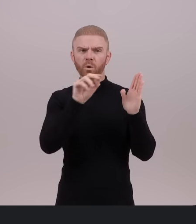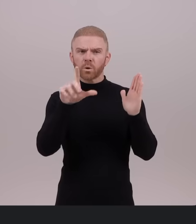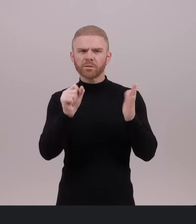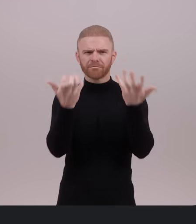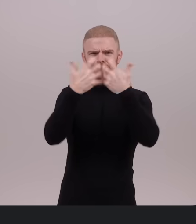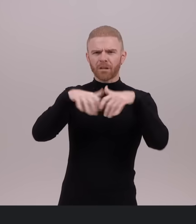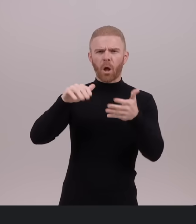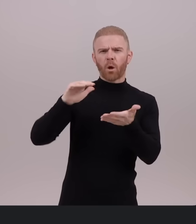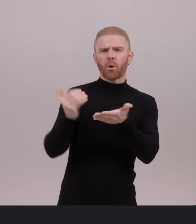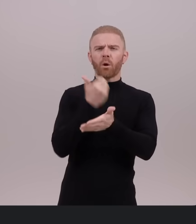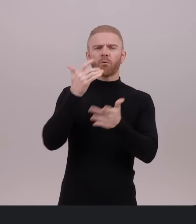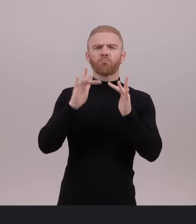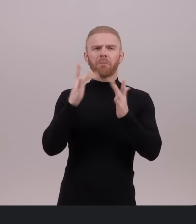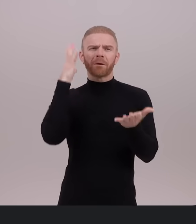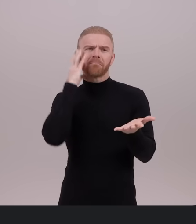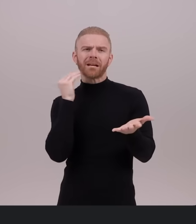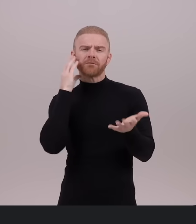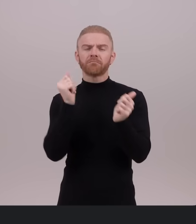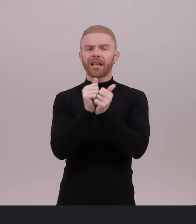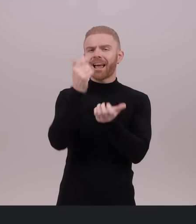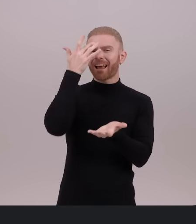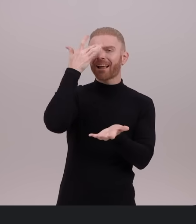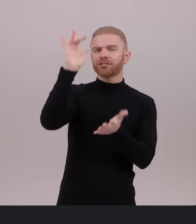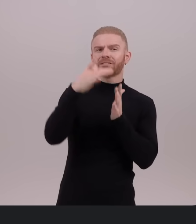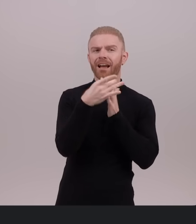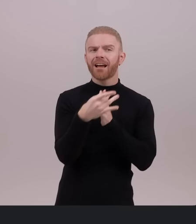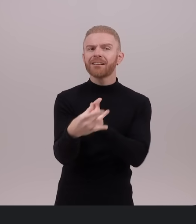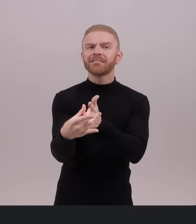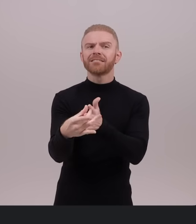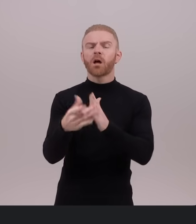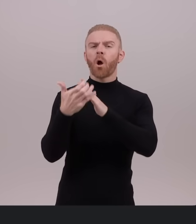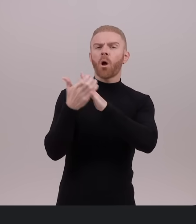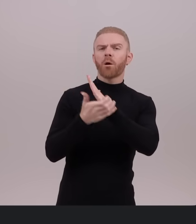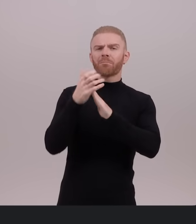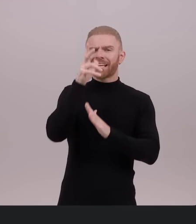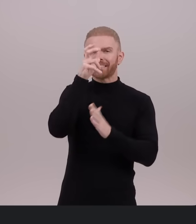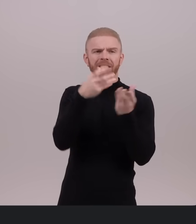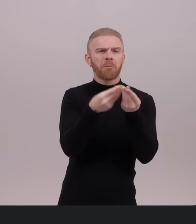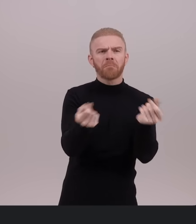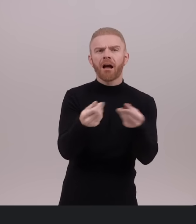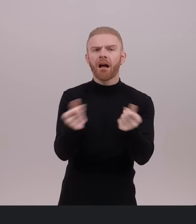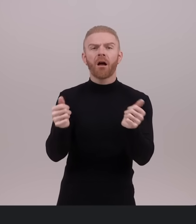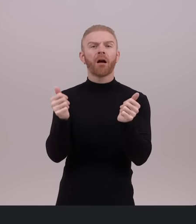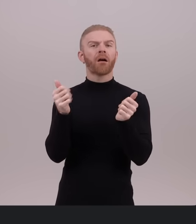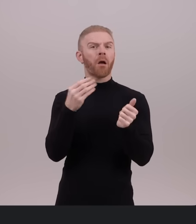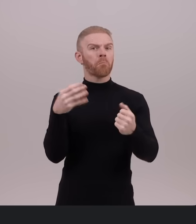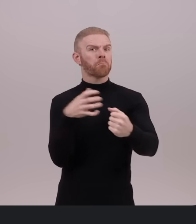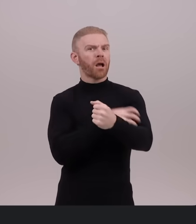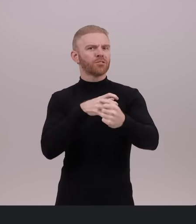with intelligent guidance, automated debugging and powerful new APIs.